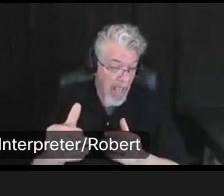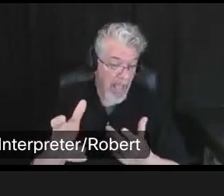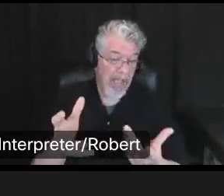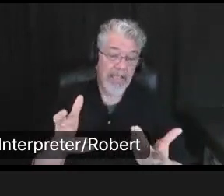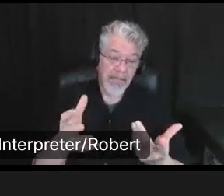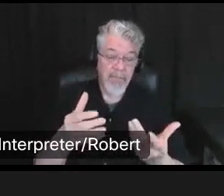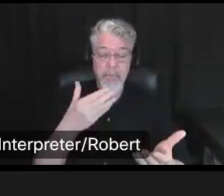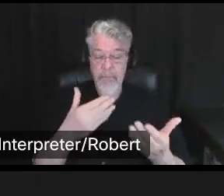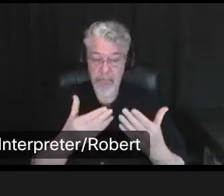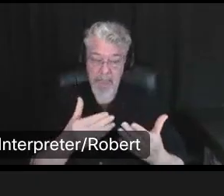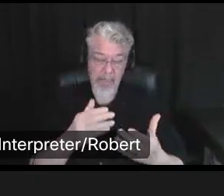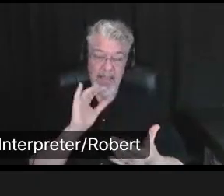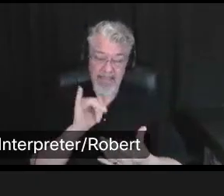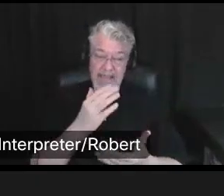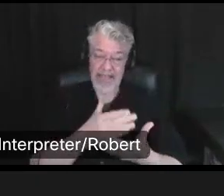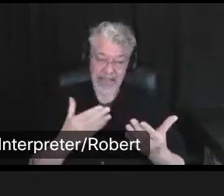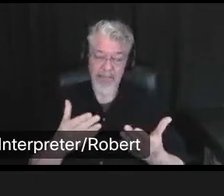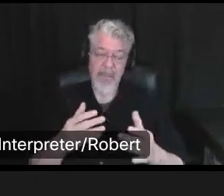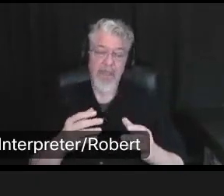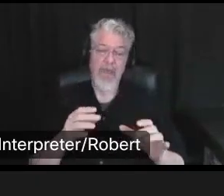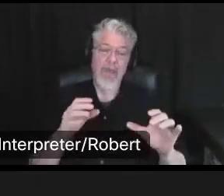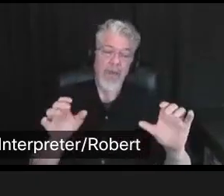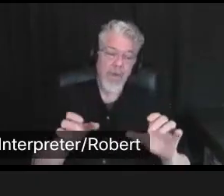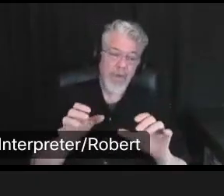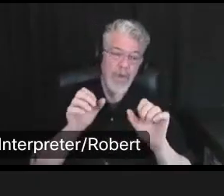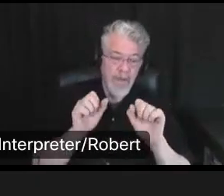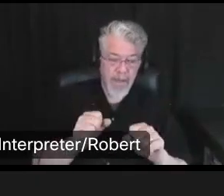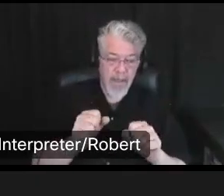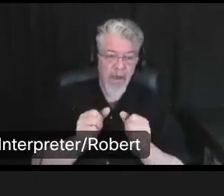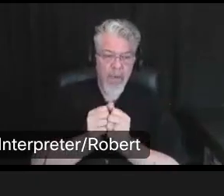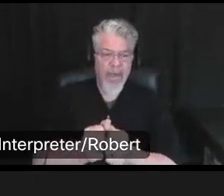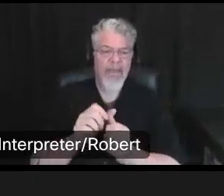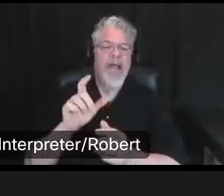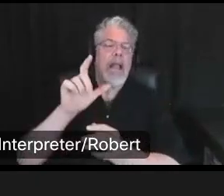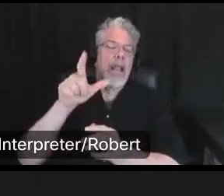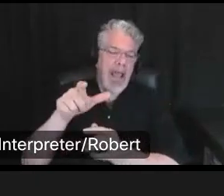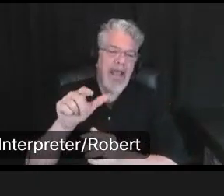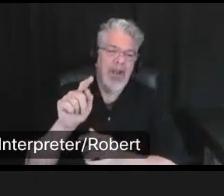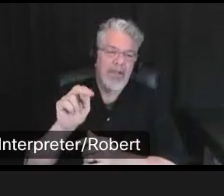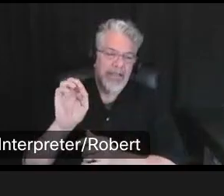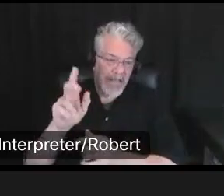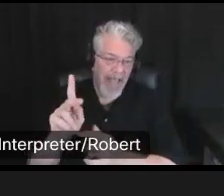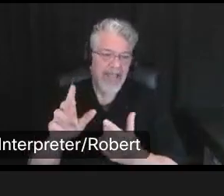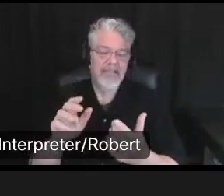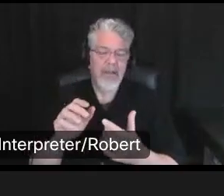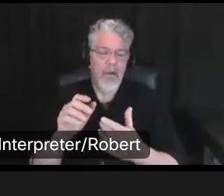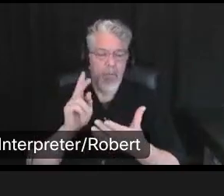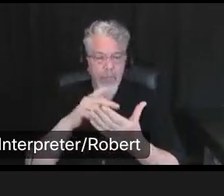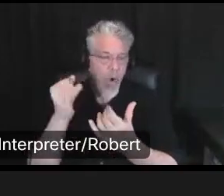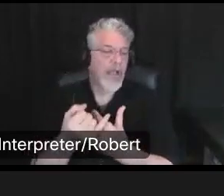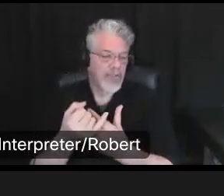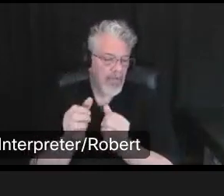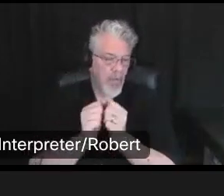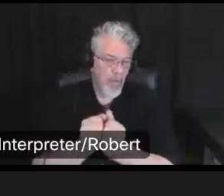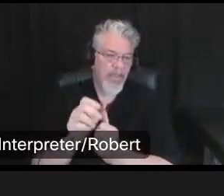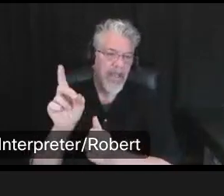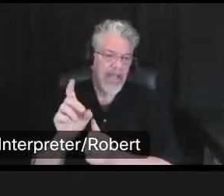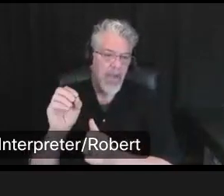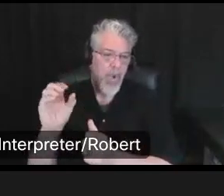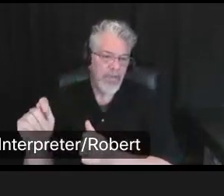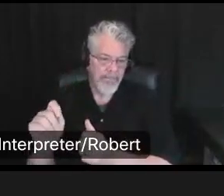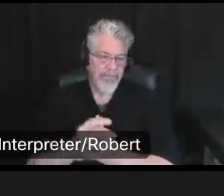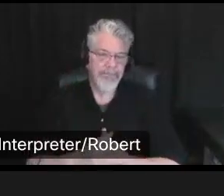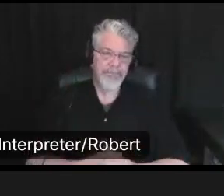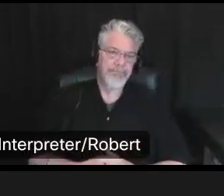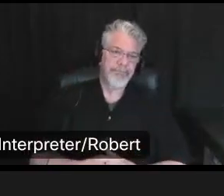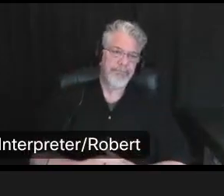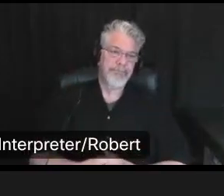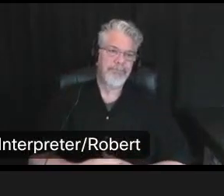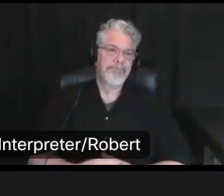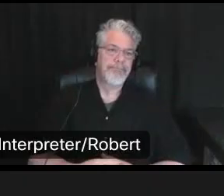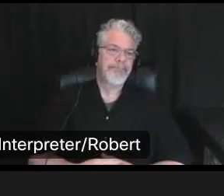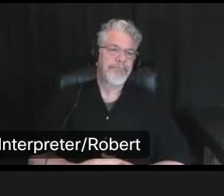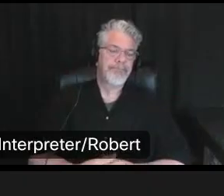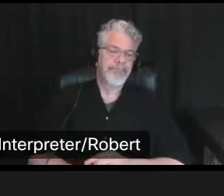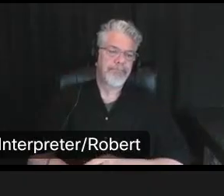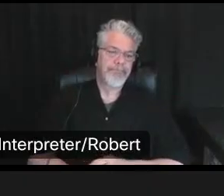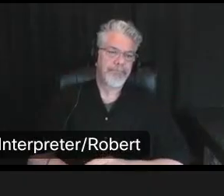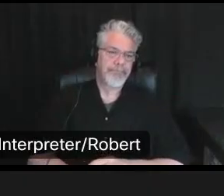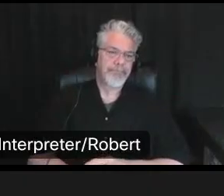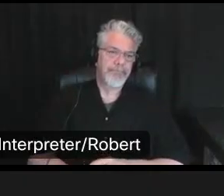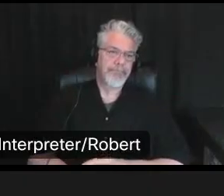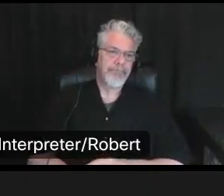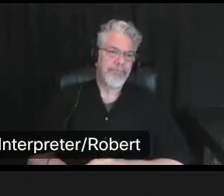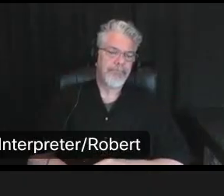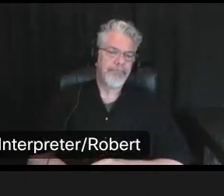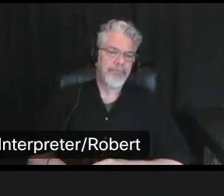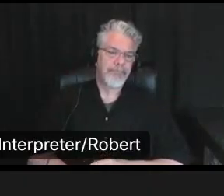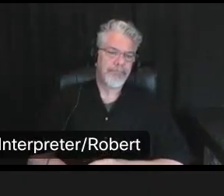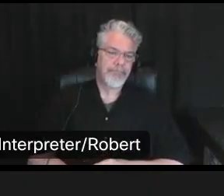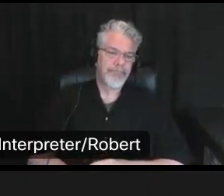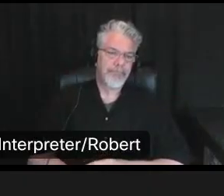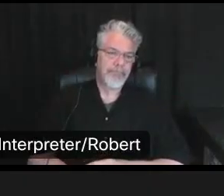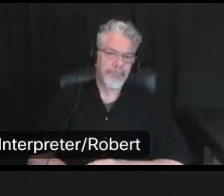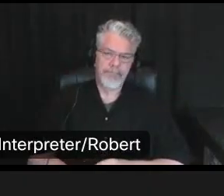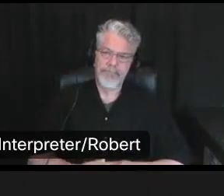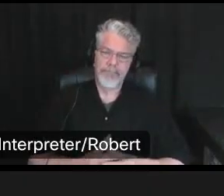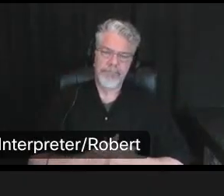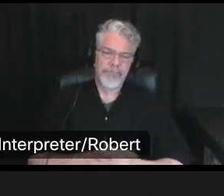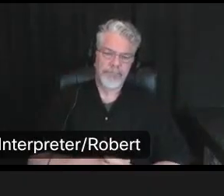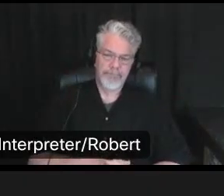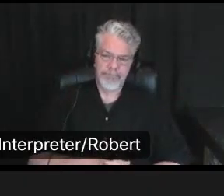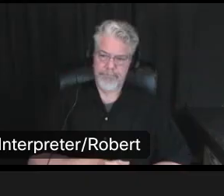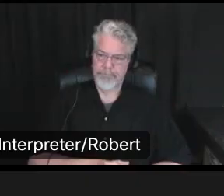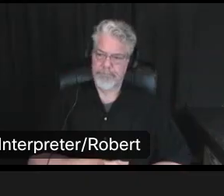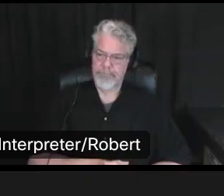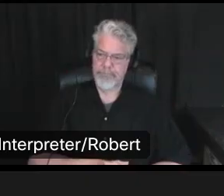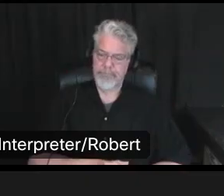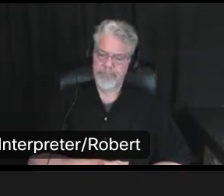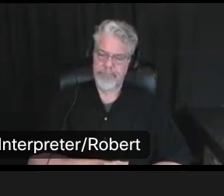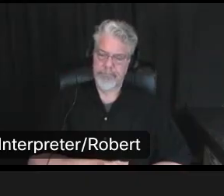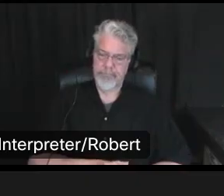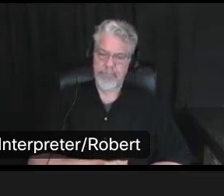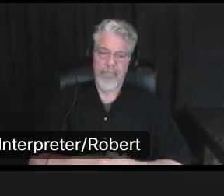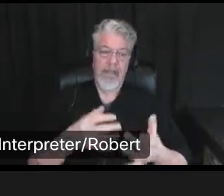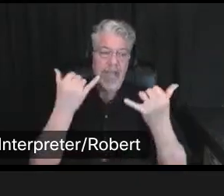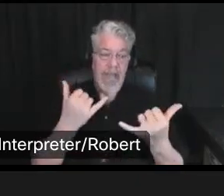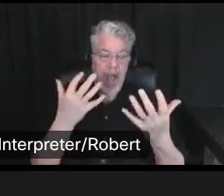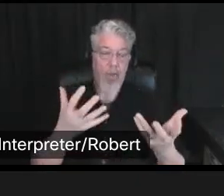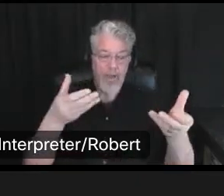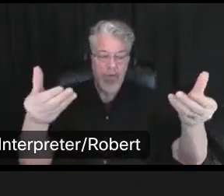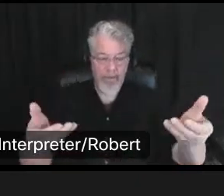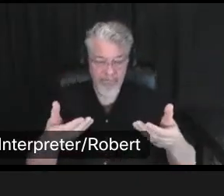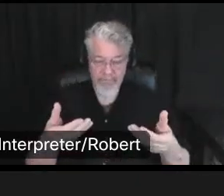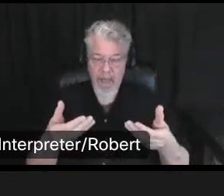That maybe could be something done, with a later task or a project within DLT At this time we want to invite one of our online.